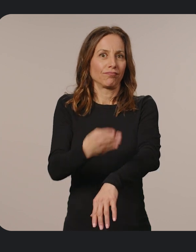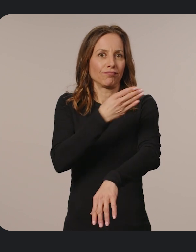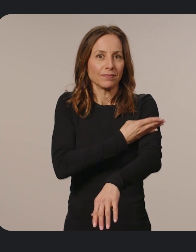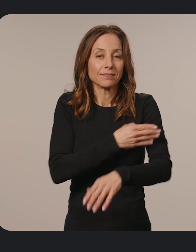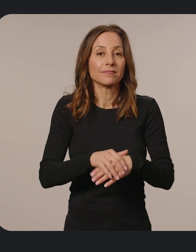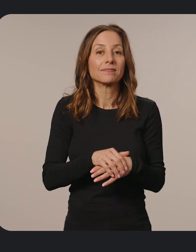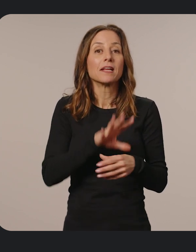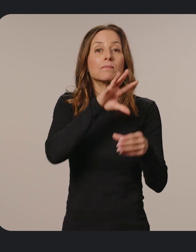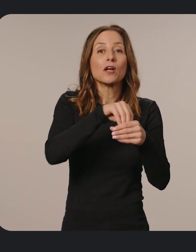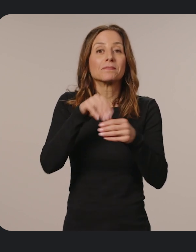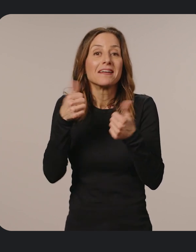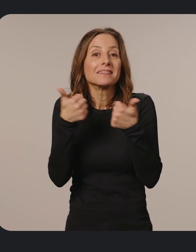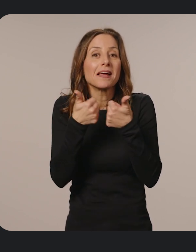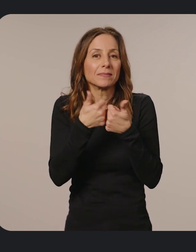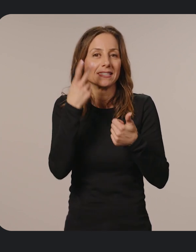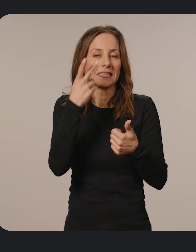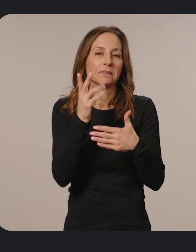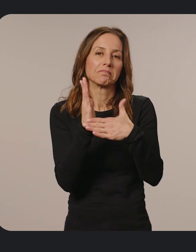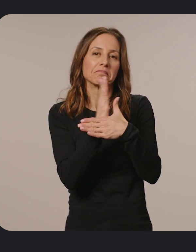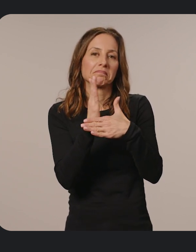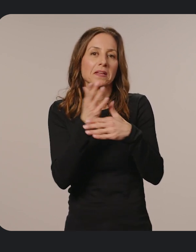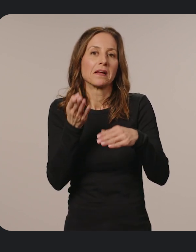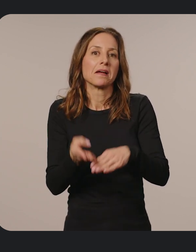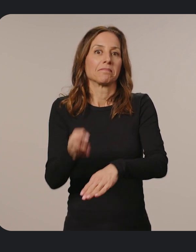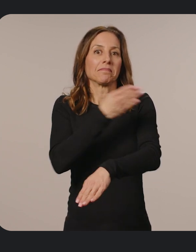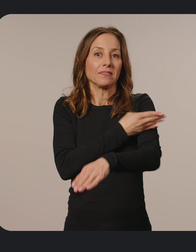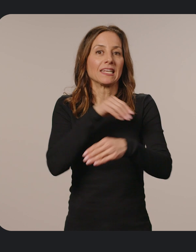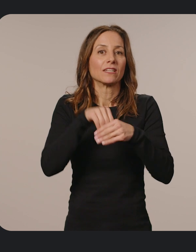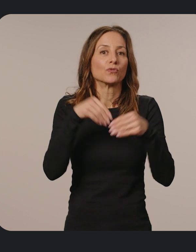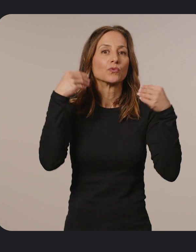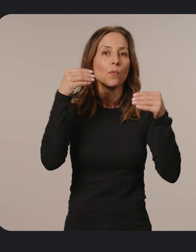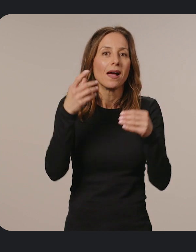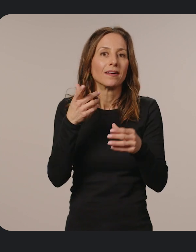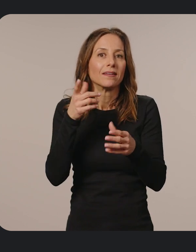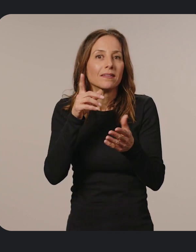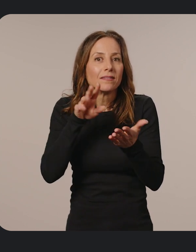are already seeing meaningful uplifts. Participating games are seeing a median uplift